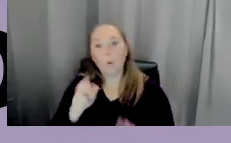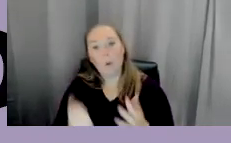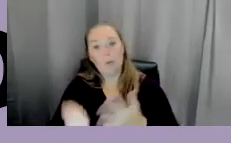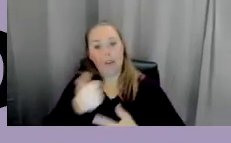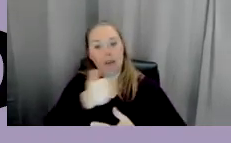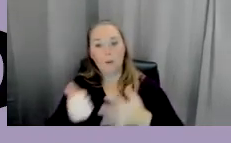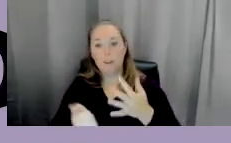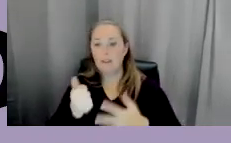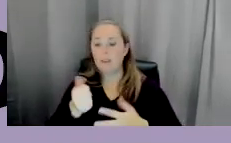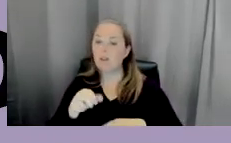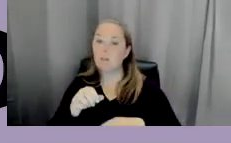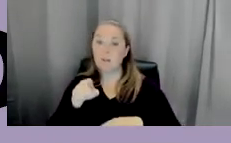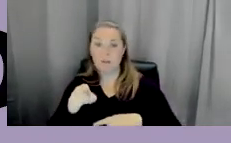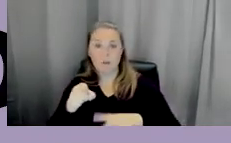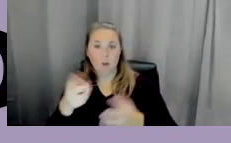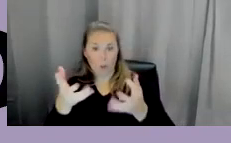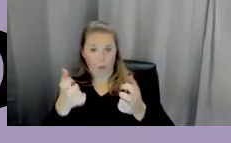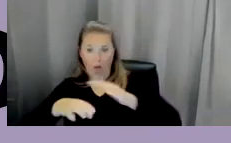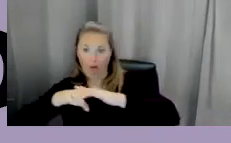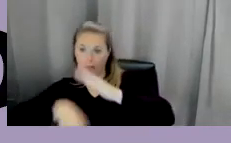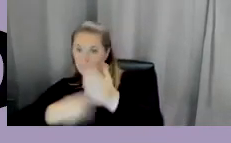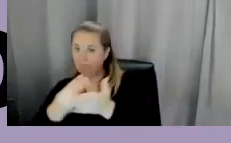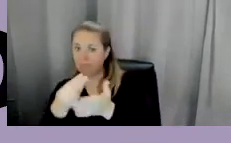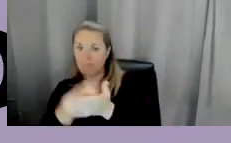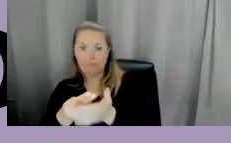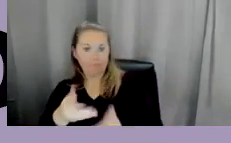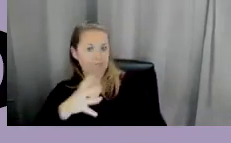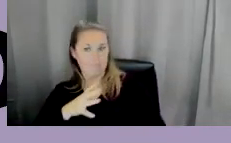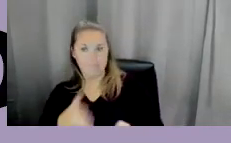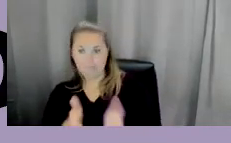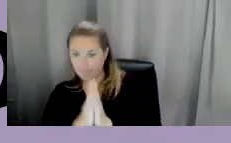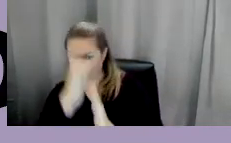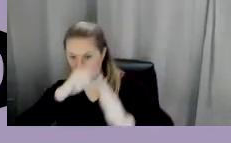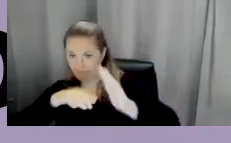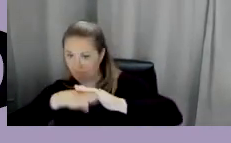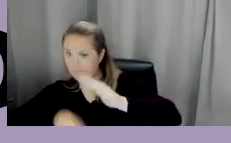$106,000 AND THAT SPECIFIC AMOUNT IS IN THE RFP. IN TERMS OF